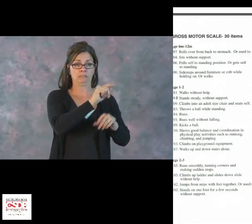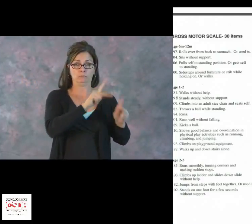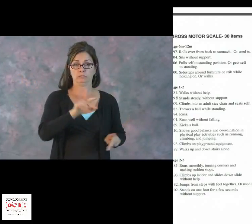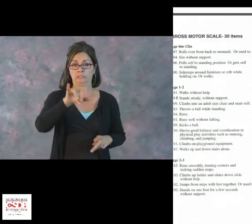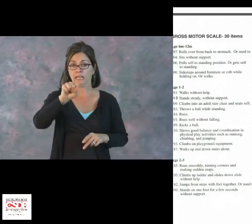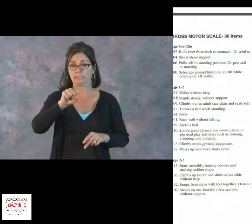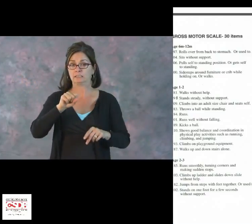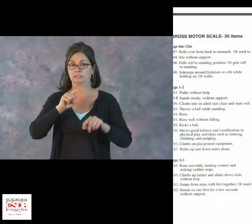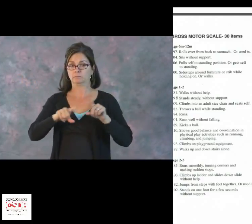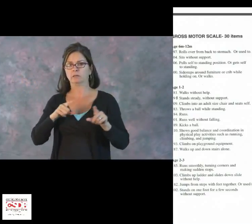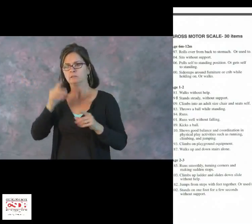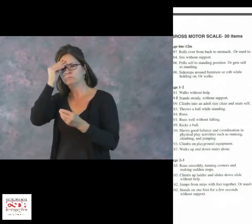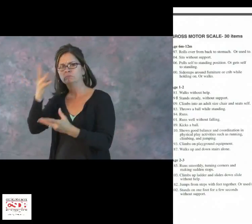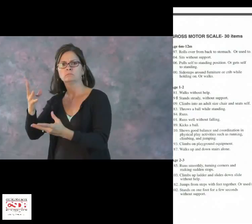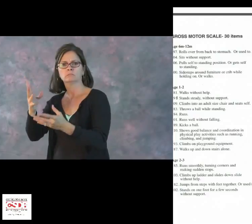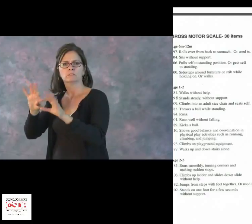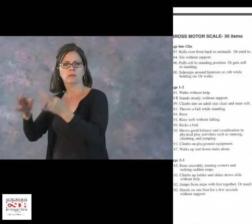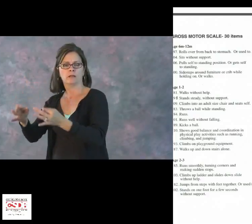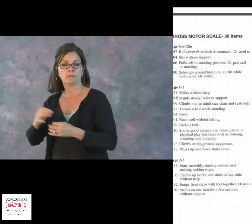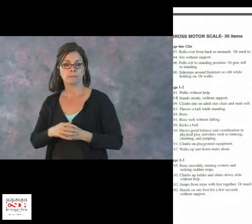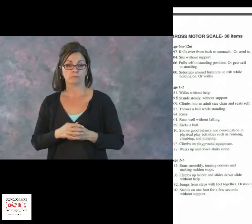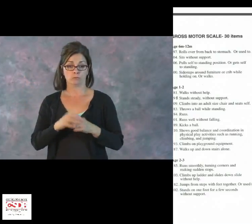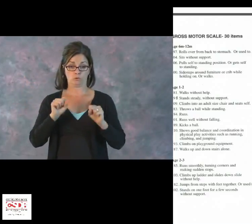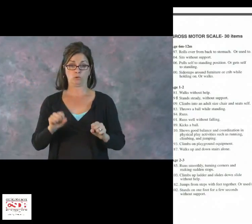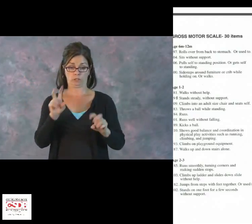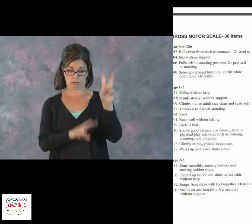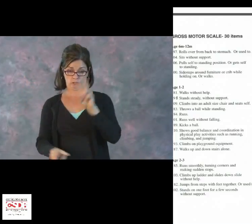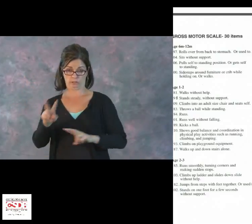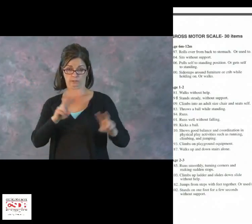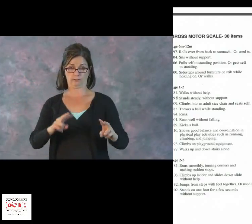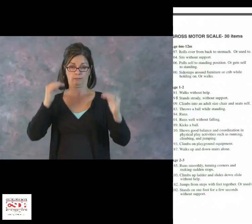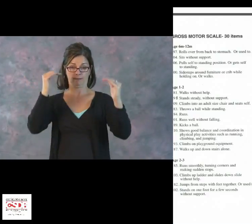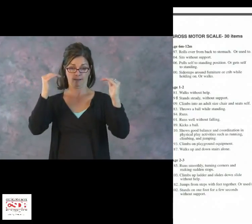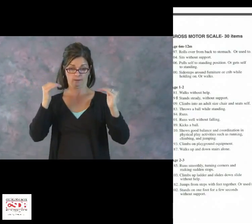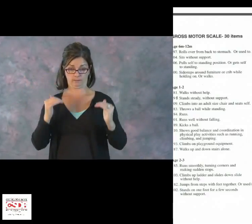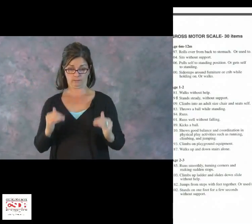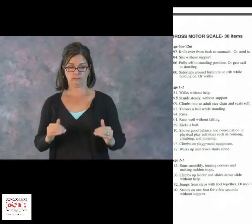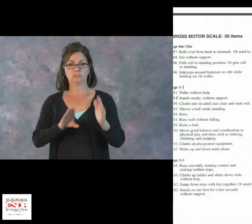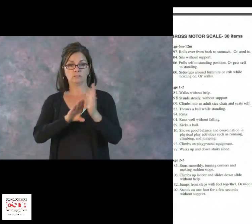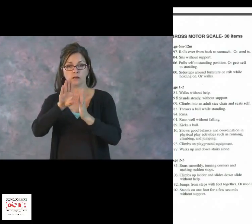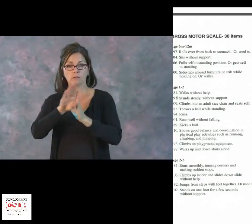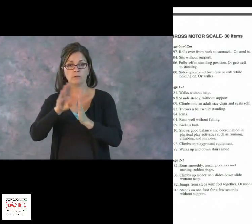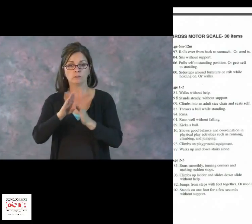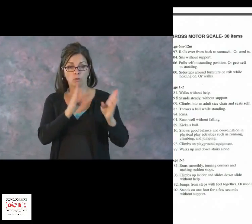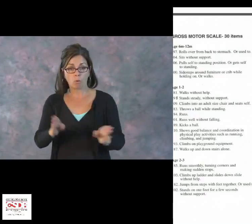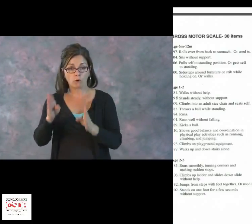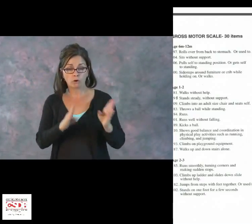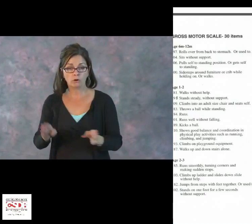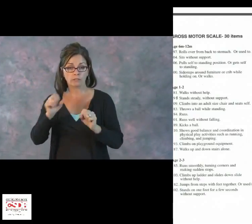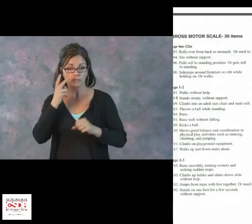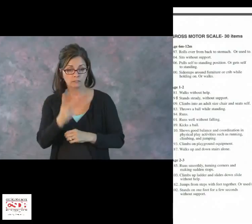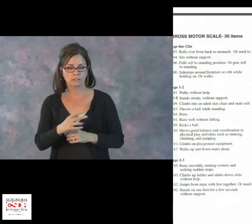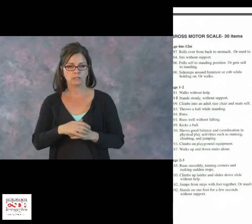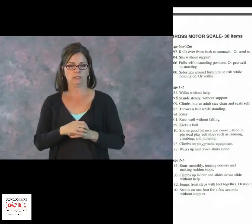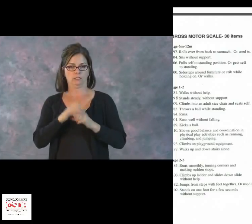You can look through the items, see the development order, pinpoint where the child is at the current time,